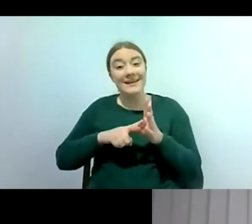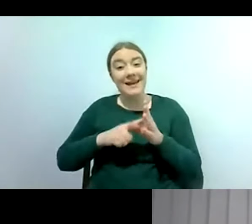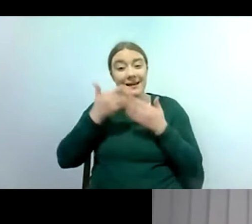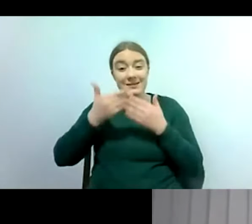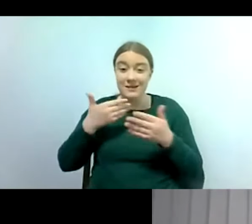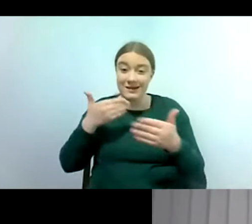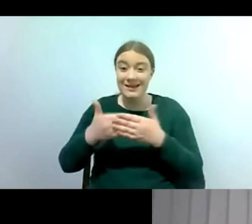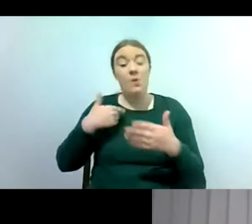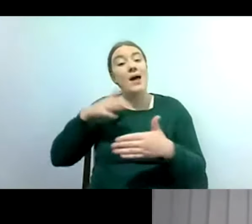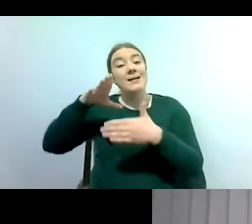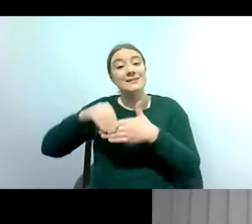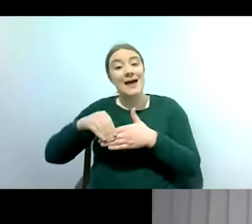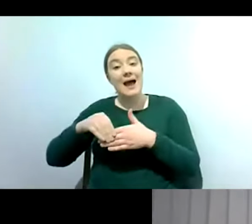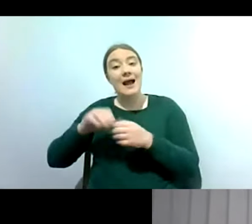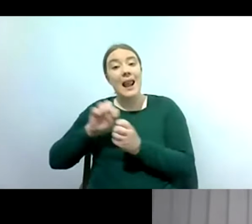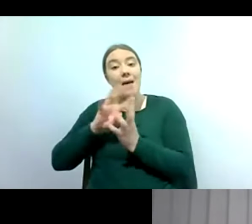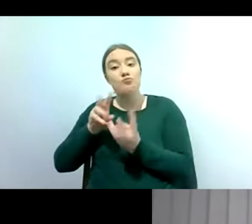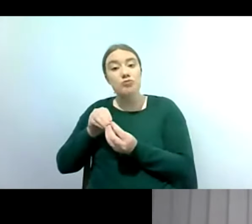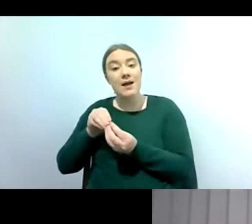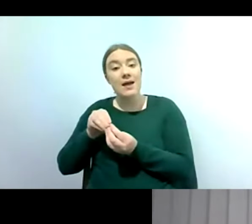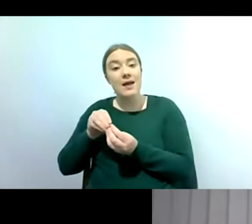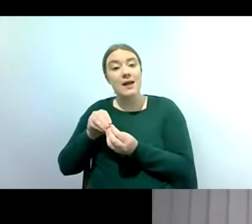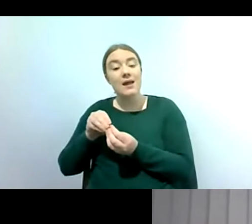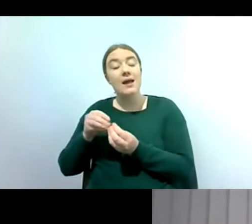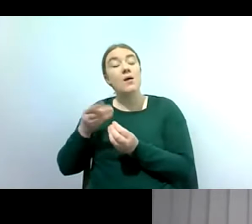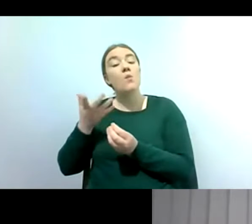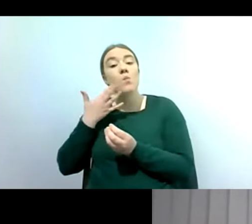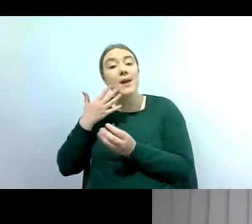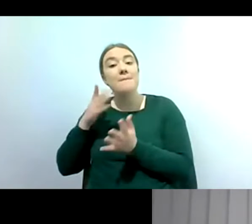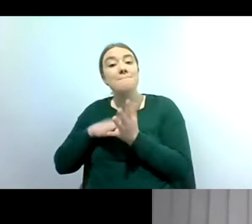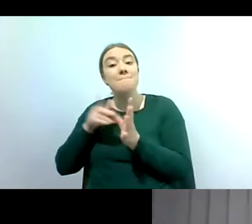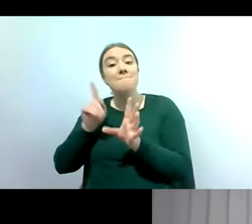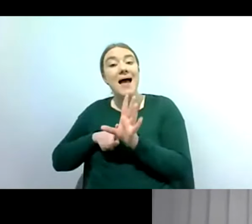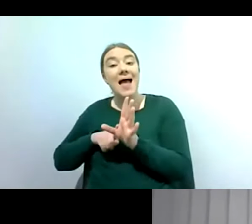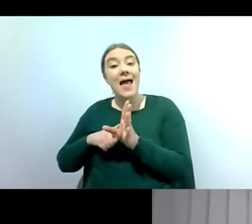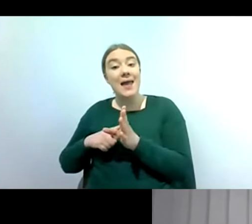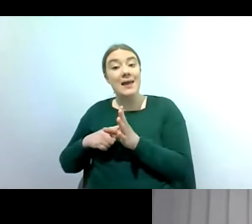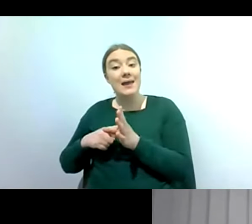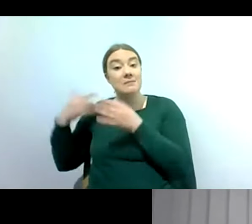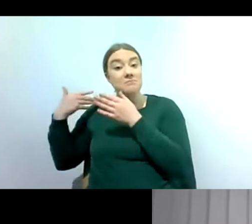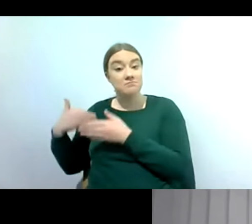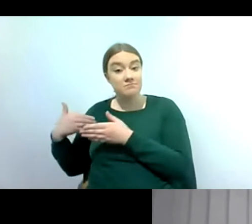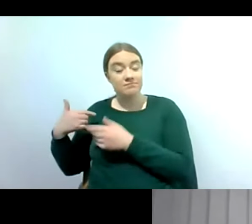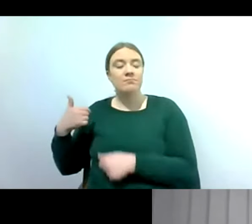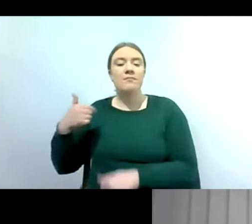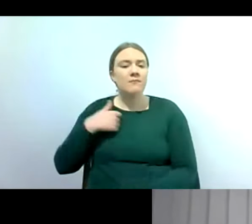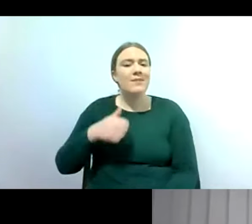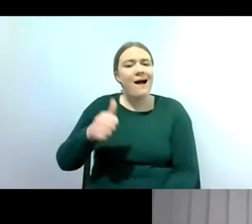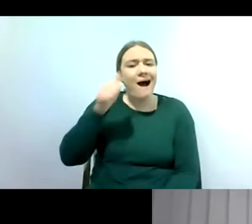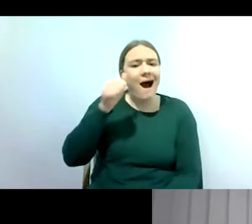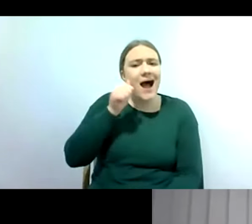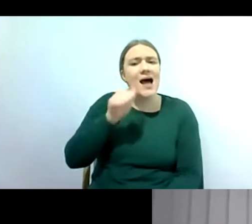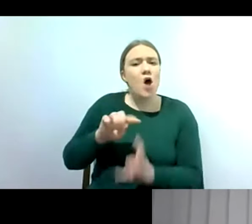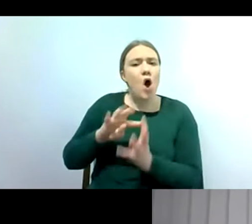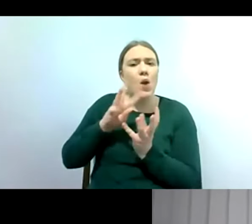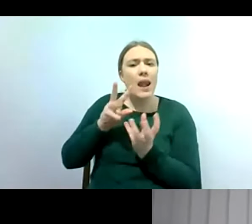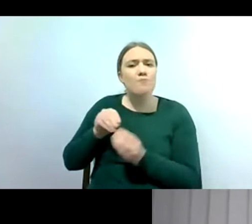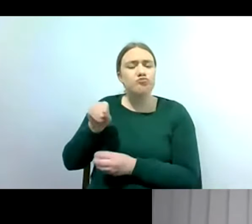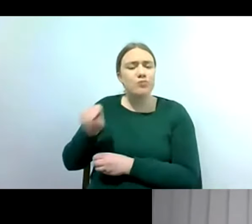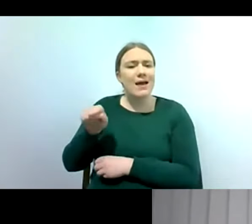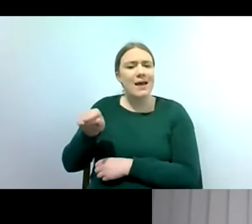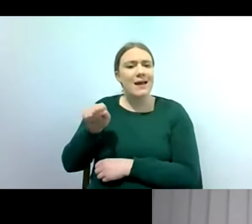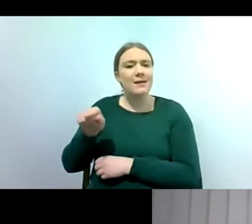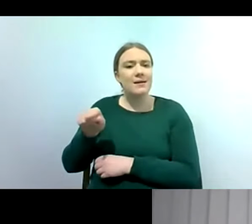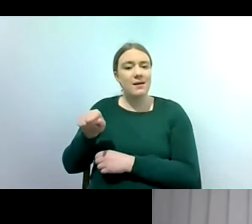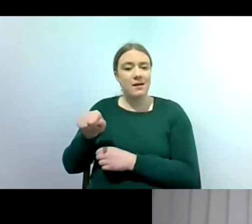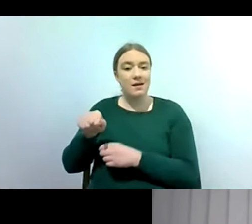in in may in early may um but i know that uh sea lamprey certainly in in britain this and the the